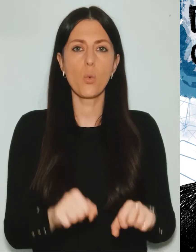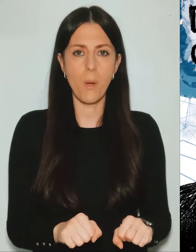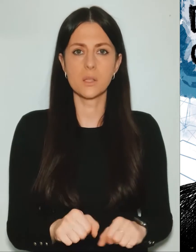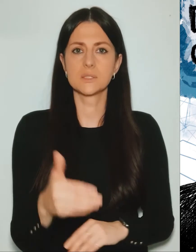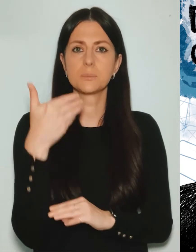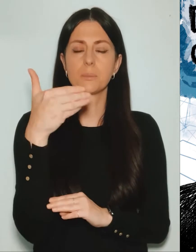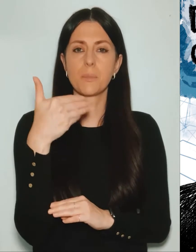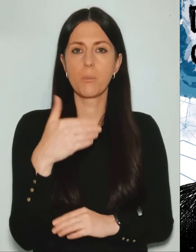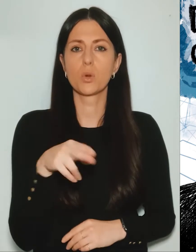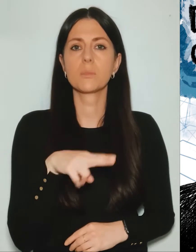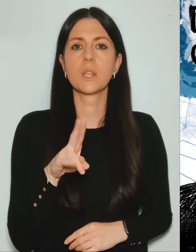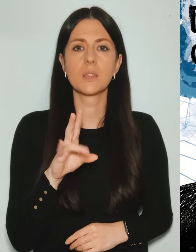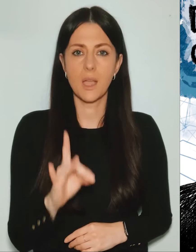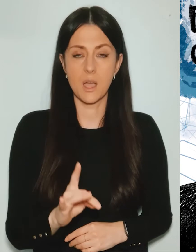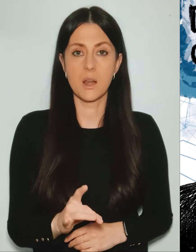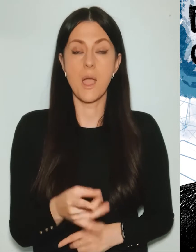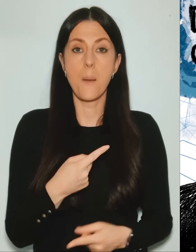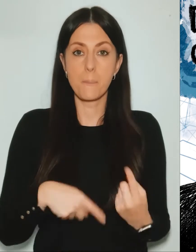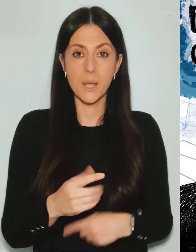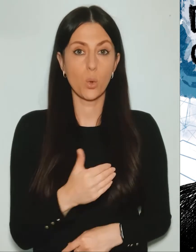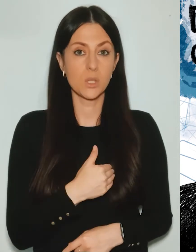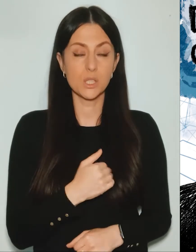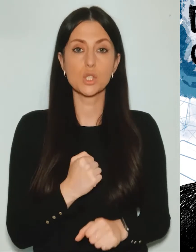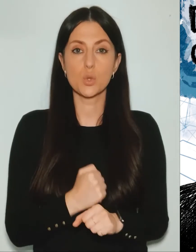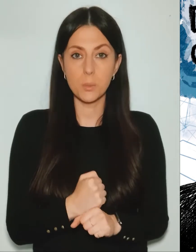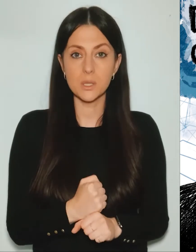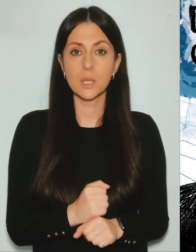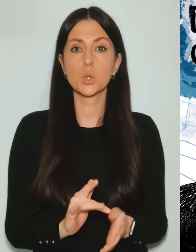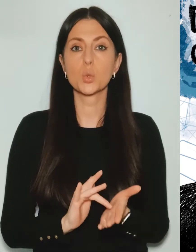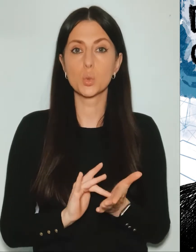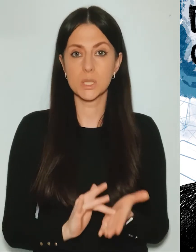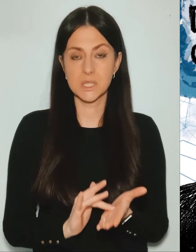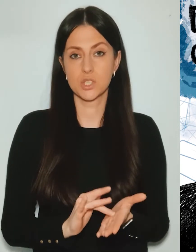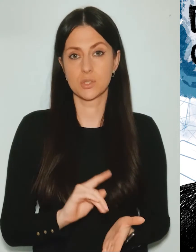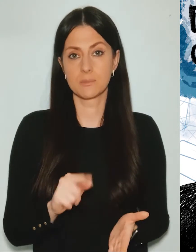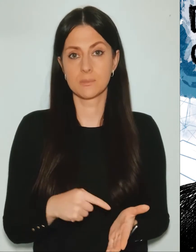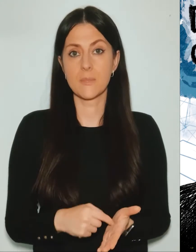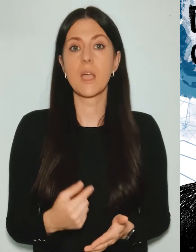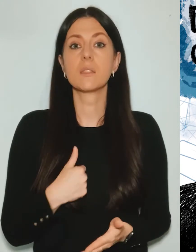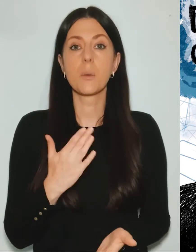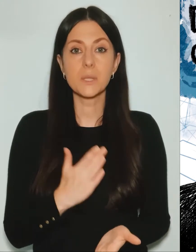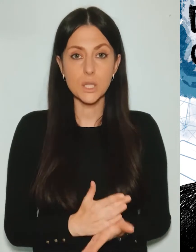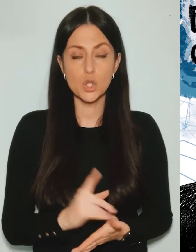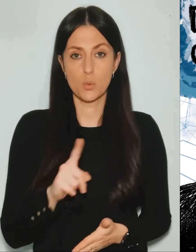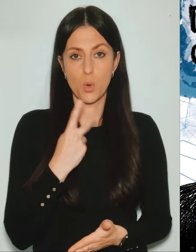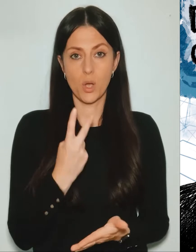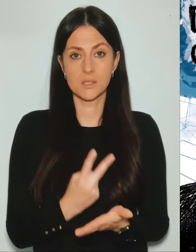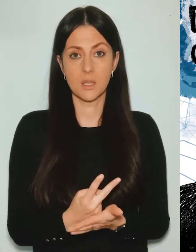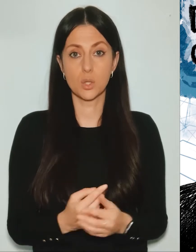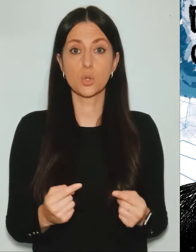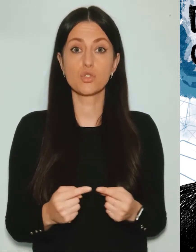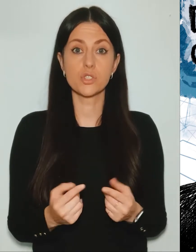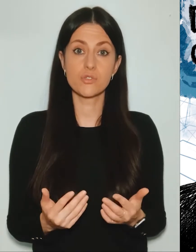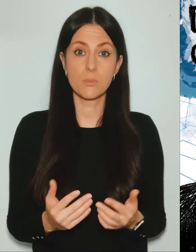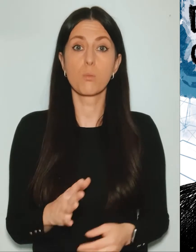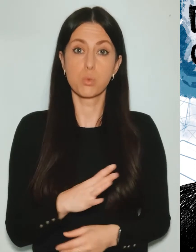we wanted to make it a tourist city because we have something to show, well, we had… we had something to be proud of!